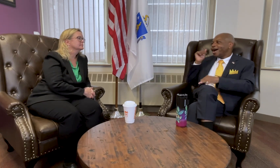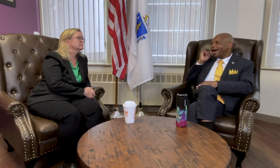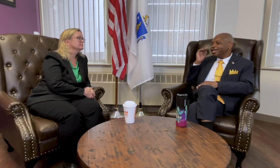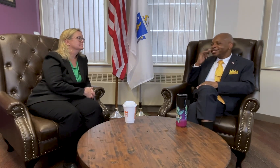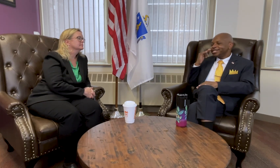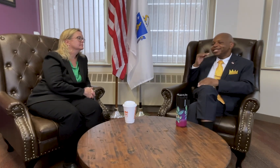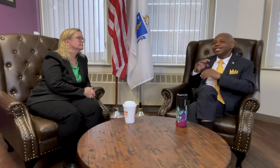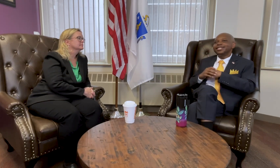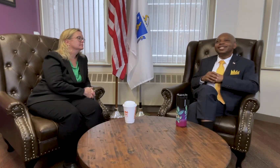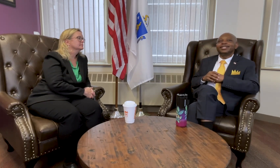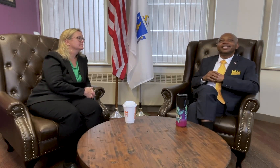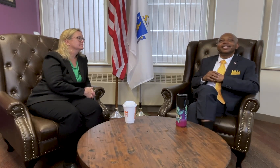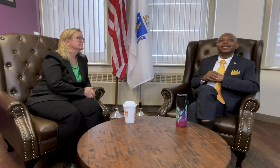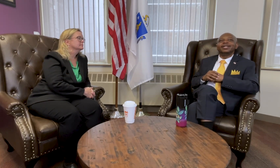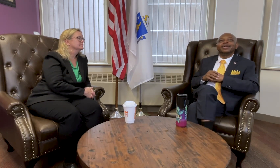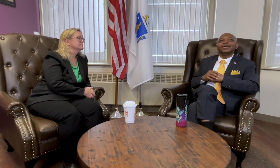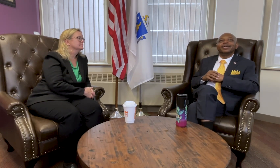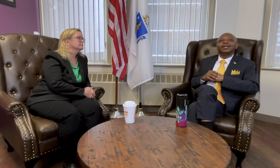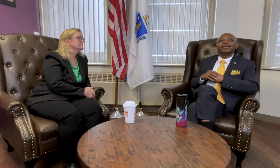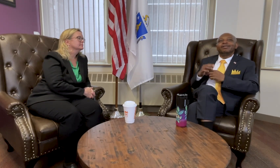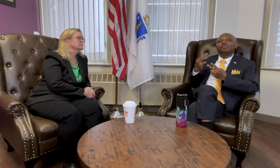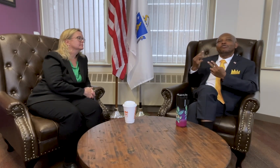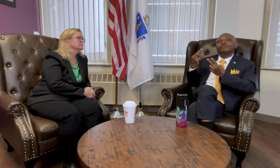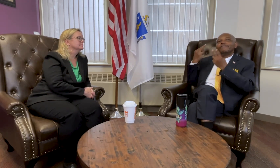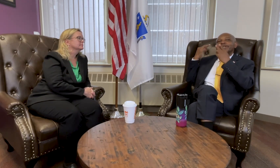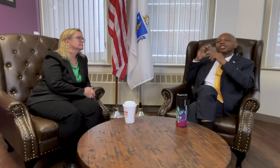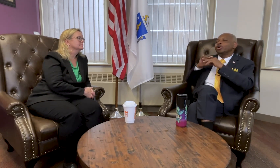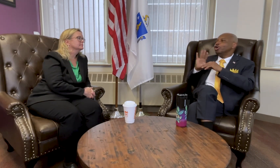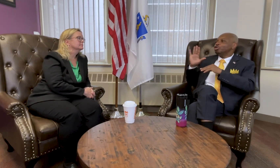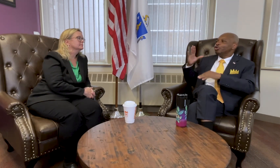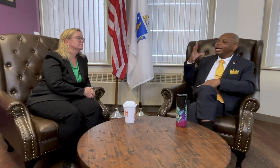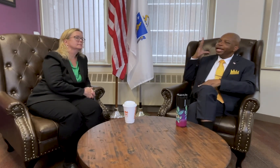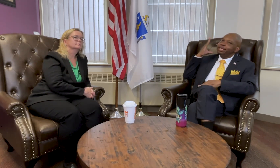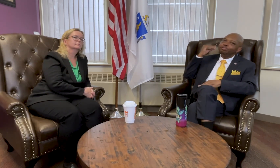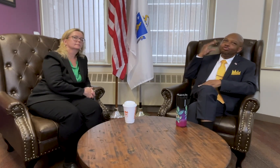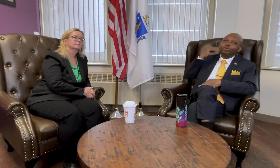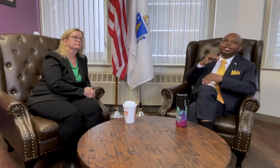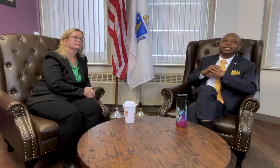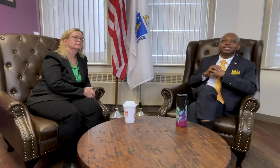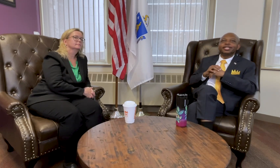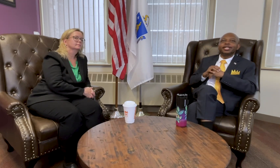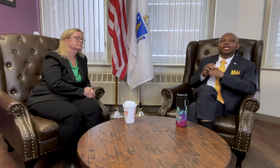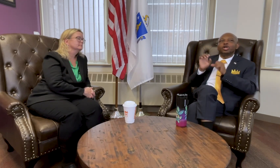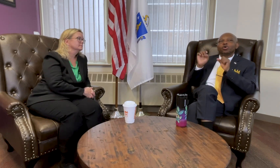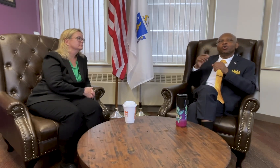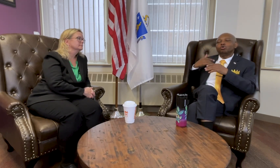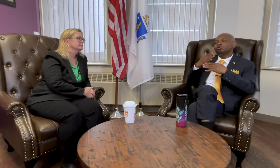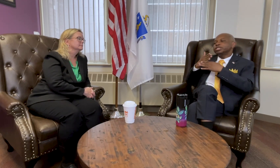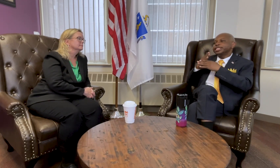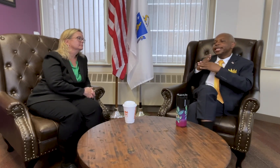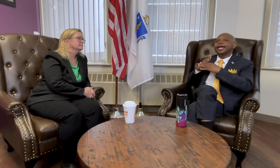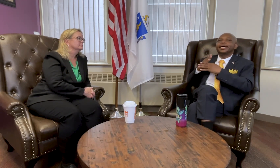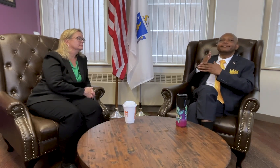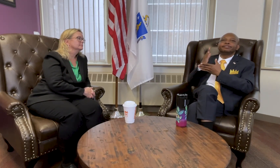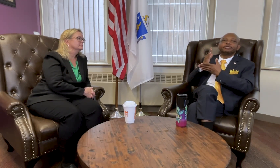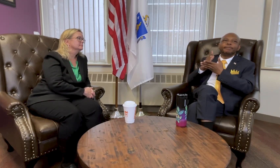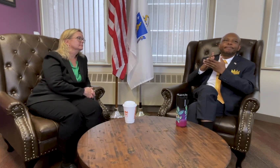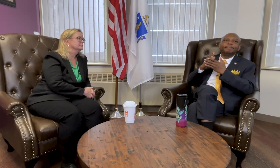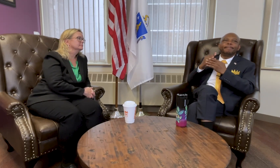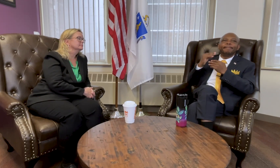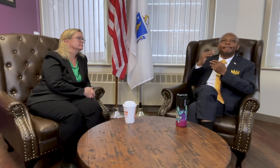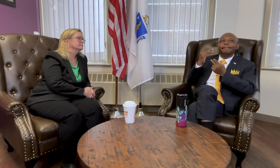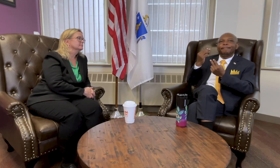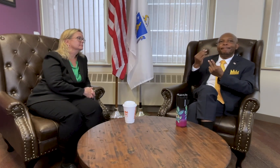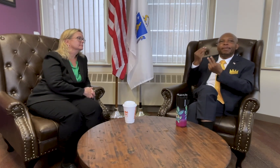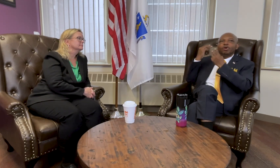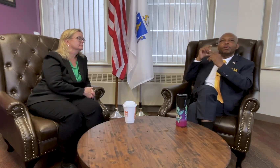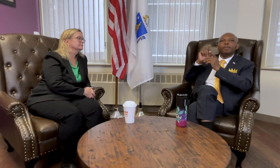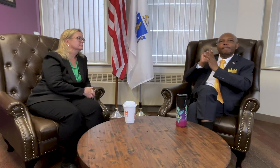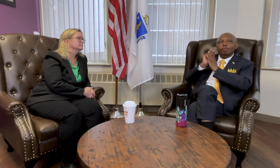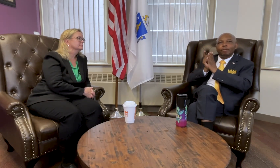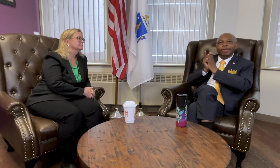Now Alison, reflecting on your experiences, could you share a memorable moment,